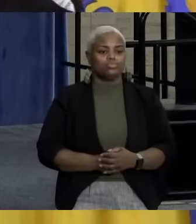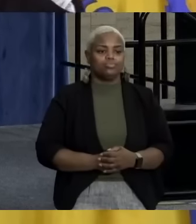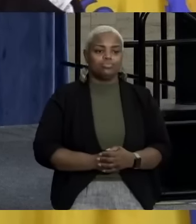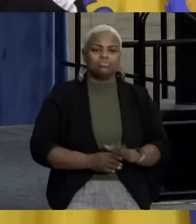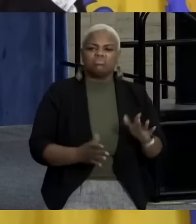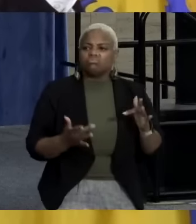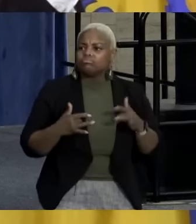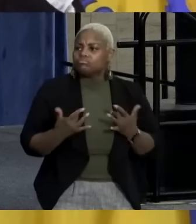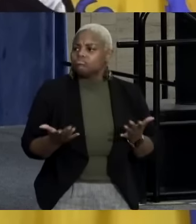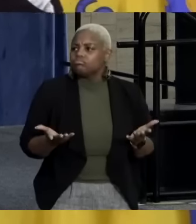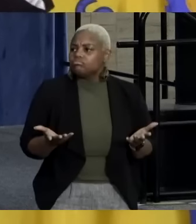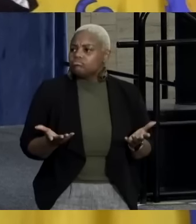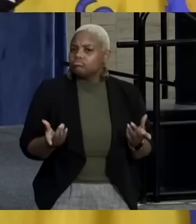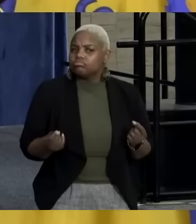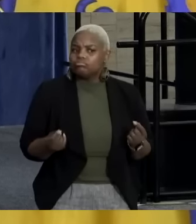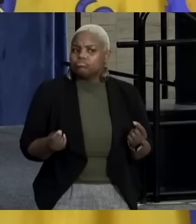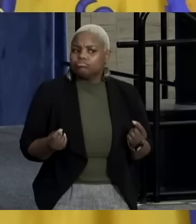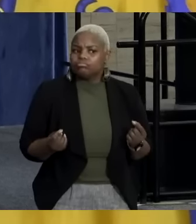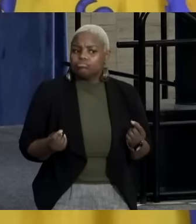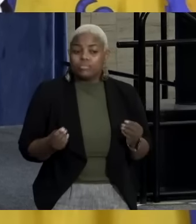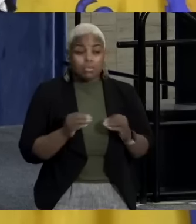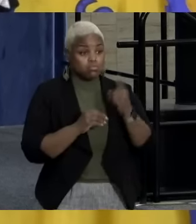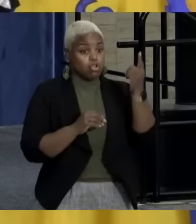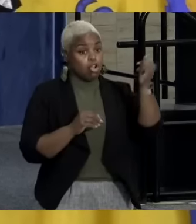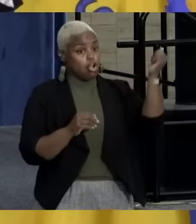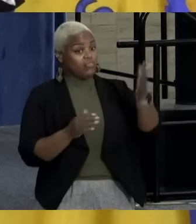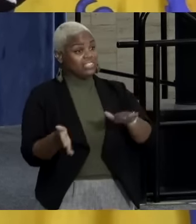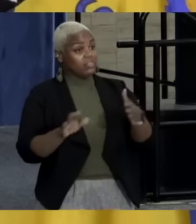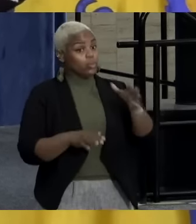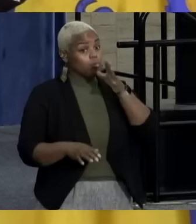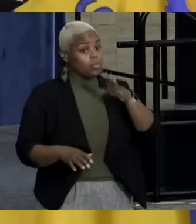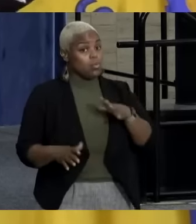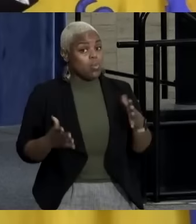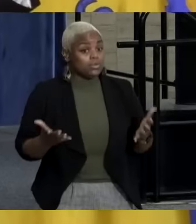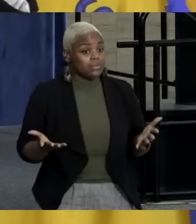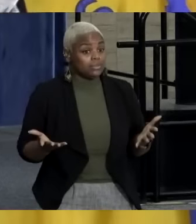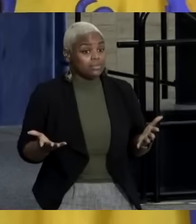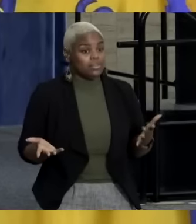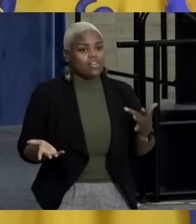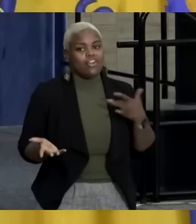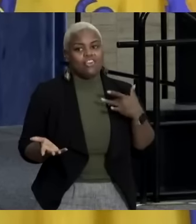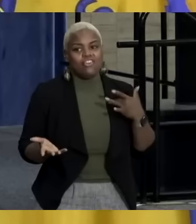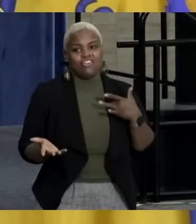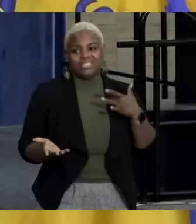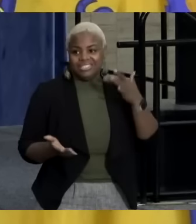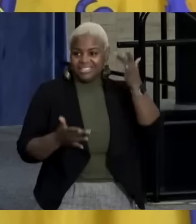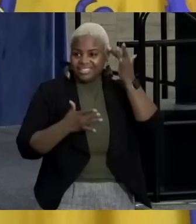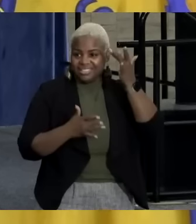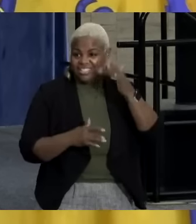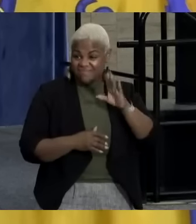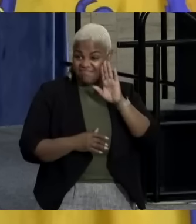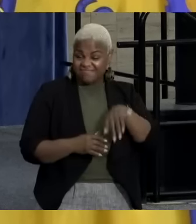The number one cause of death in women is heart disease. The power of dogma.